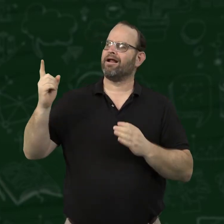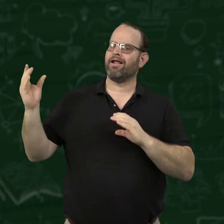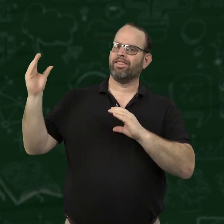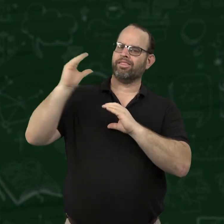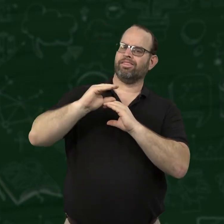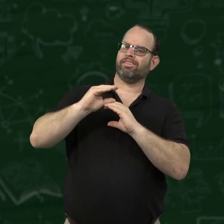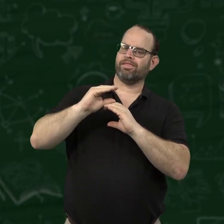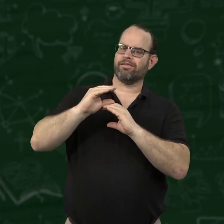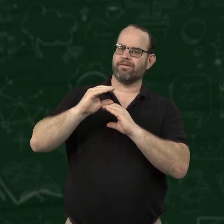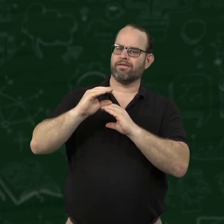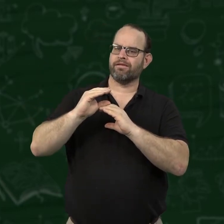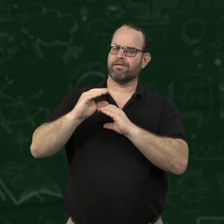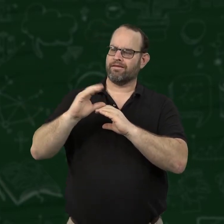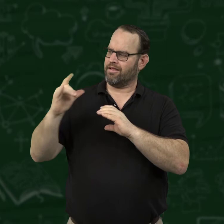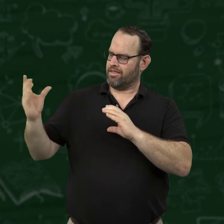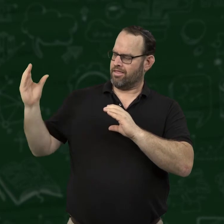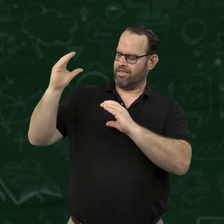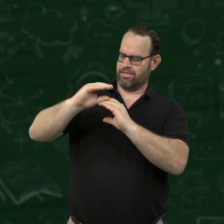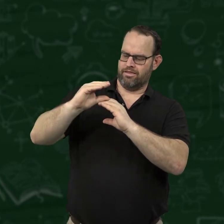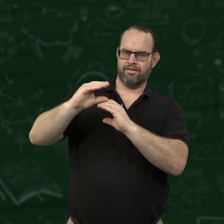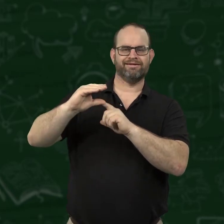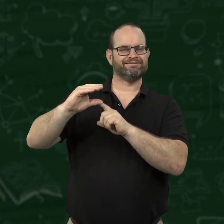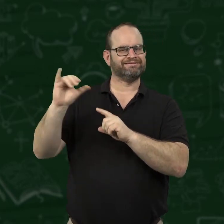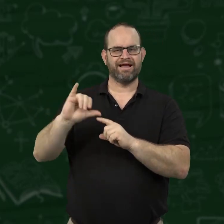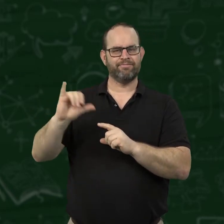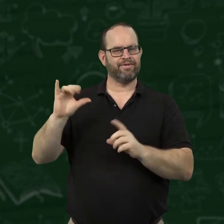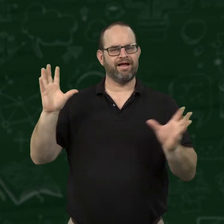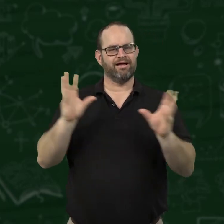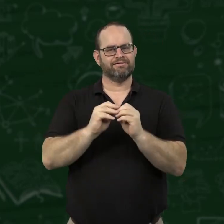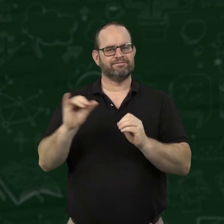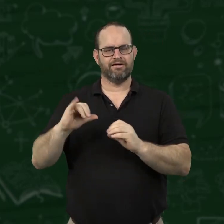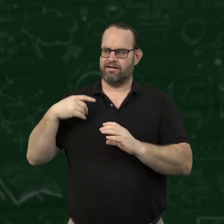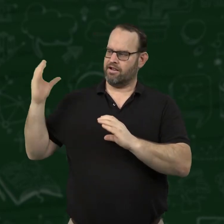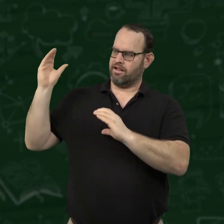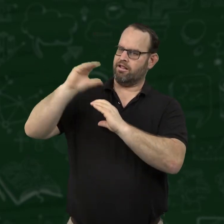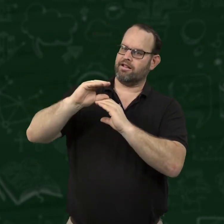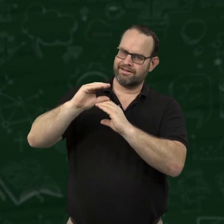a teacher gives you an additional assignment, that can be signed ADDING-ON-TOP-OF. It’s still addition, but the sign matches the concept and